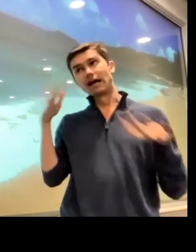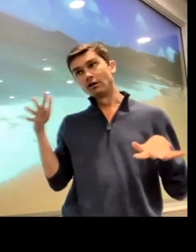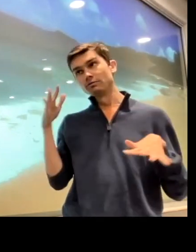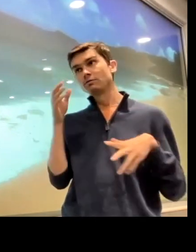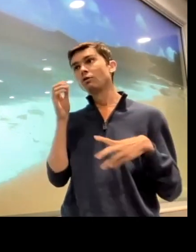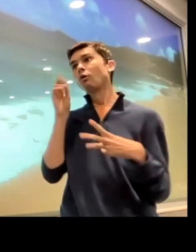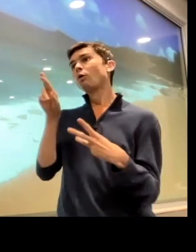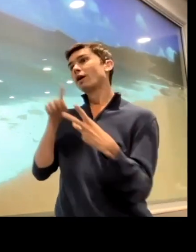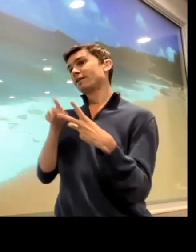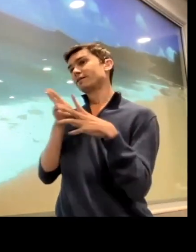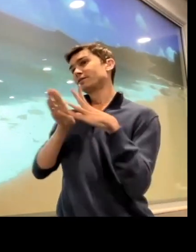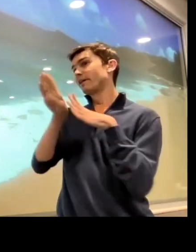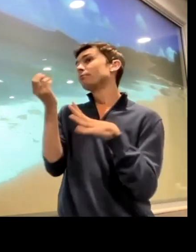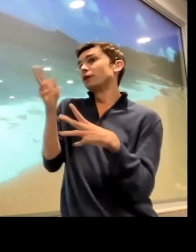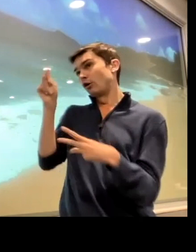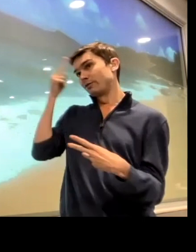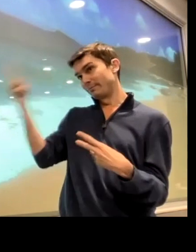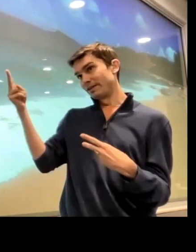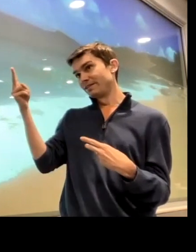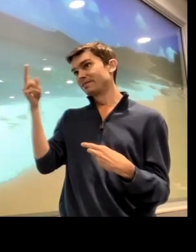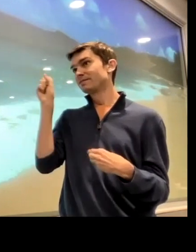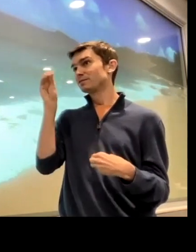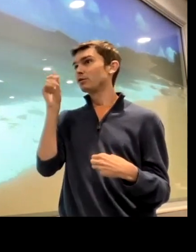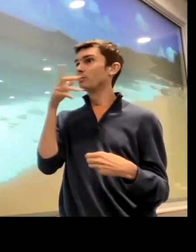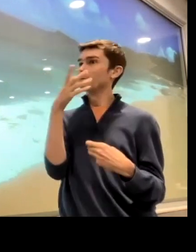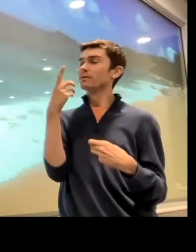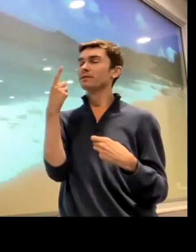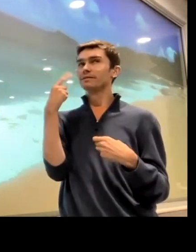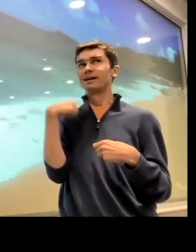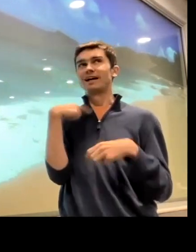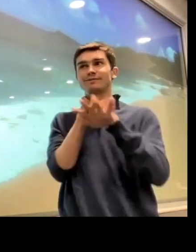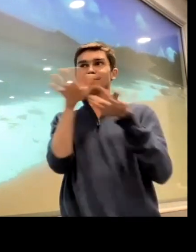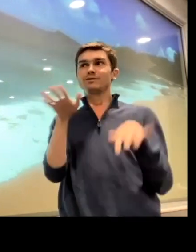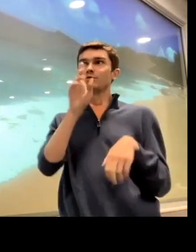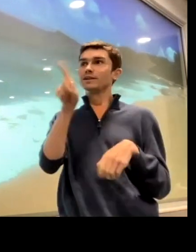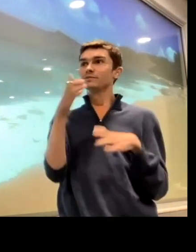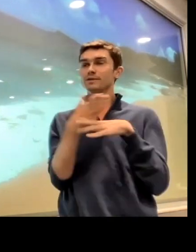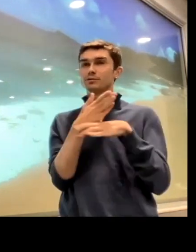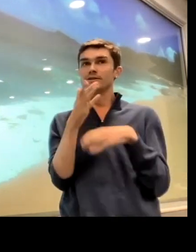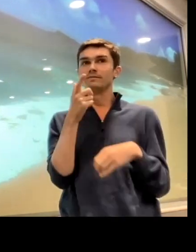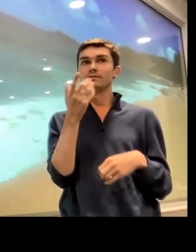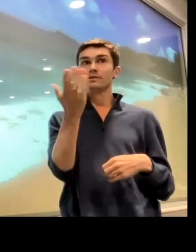So let's say, for example, you show me four words, and ask me a face or images, and ask me if they start with the same sound.